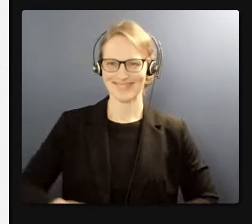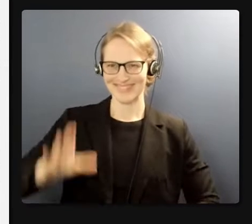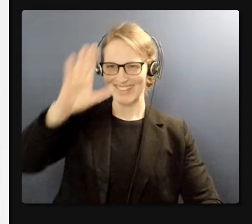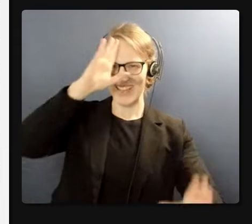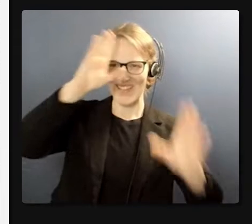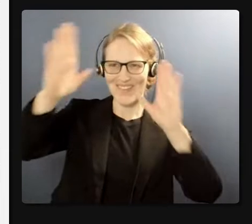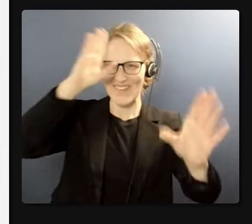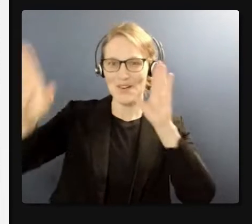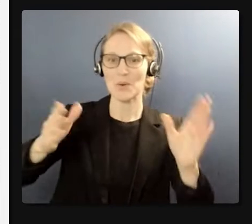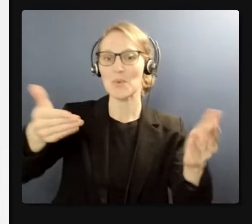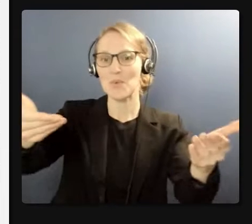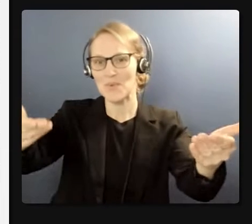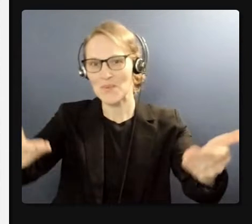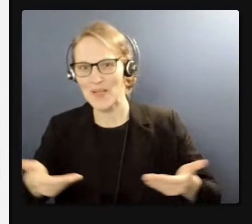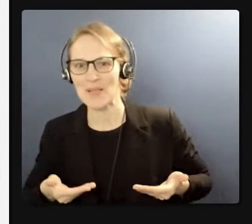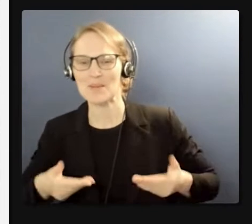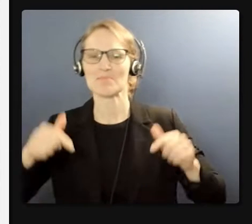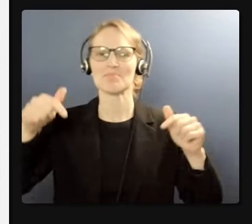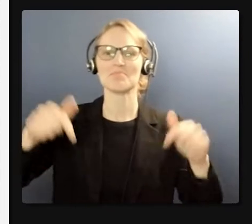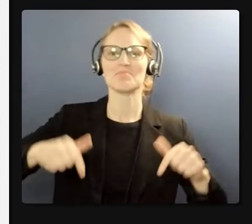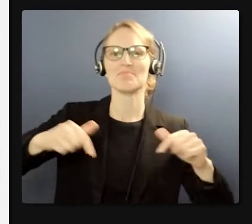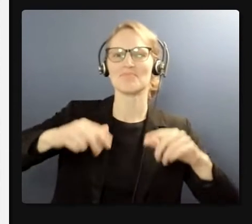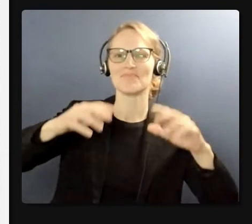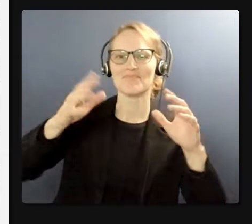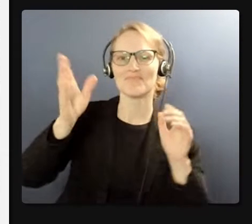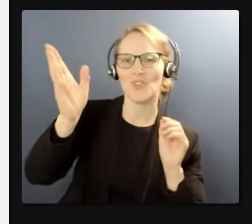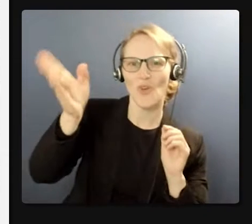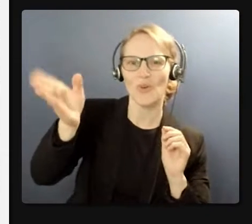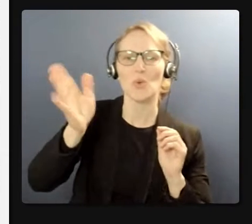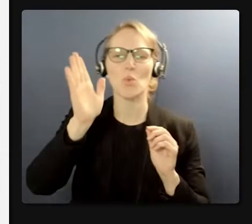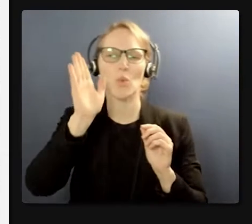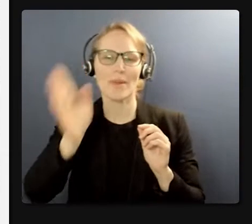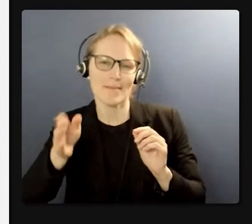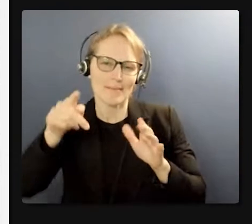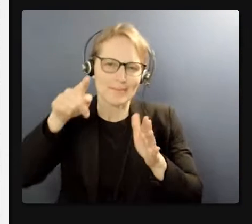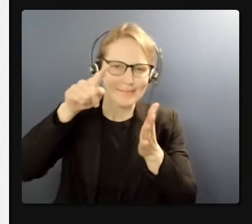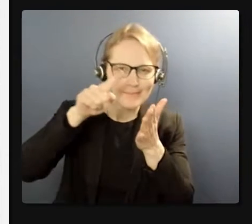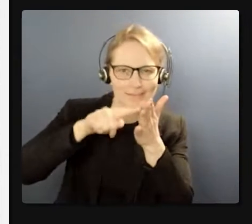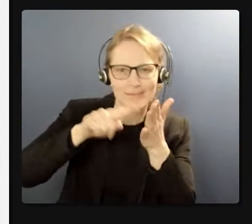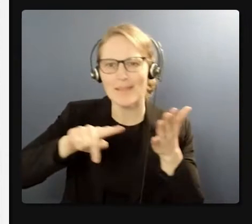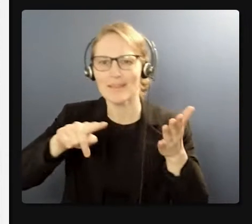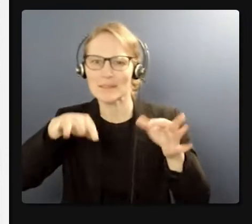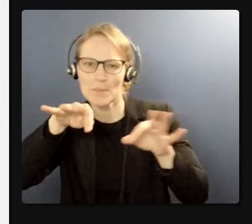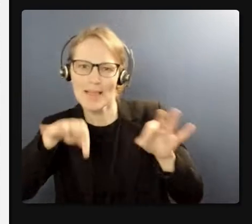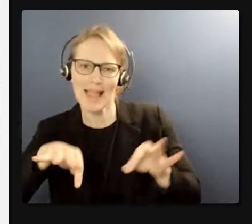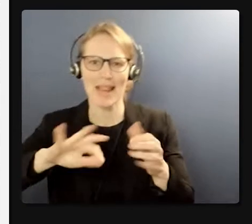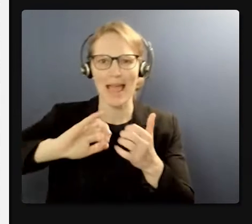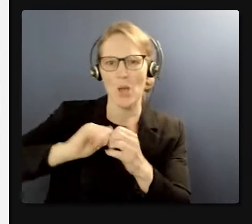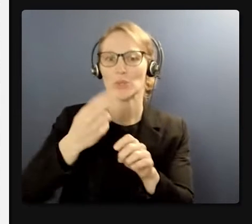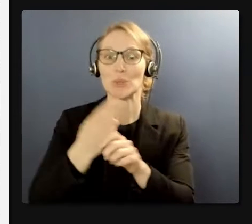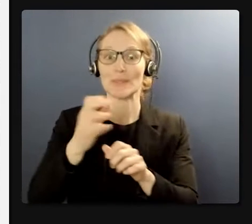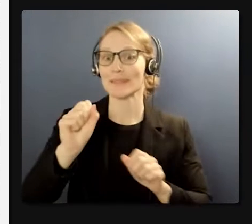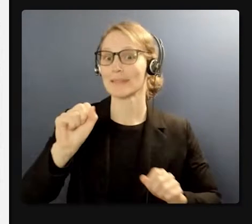[Samuel] Hi and welcome to this talk where we'll look into how do you Simplygon to optimize vehicles.